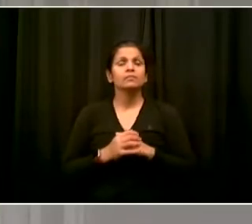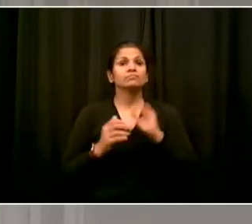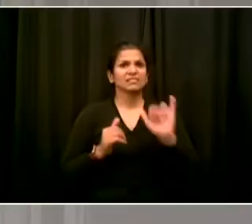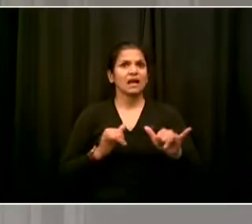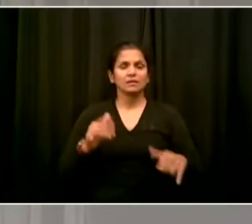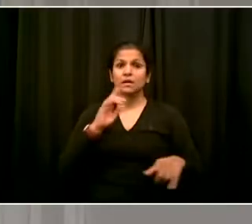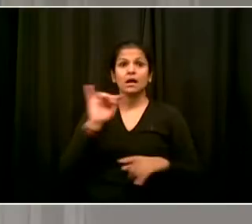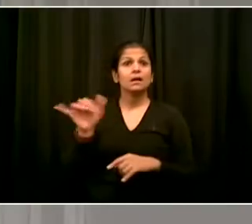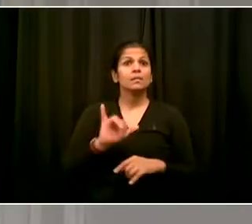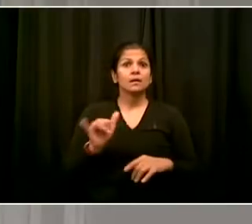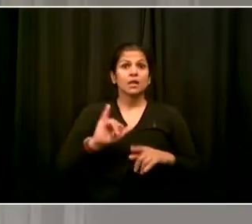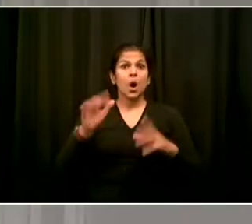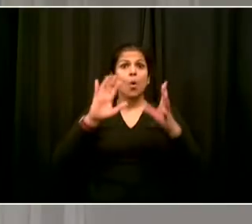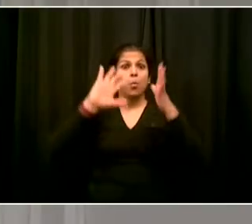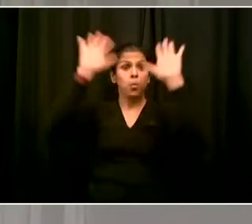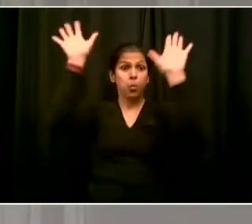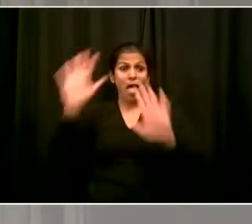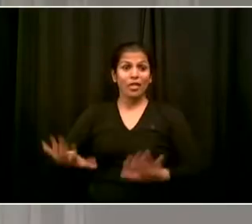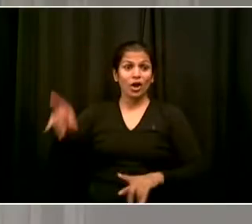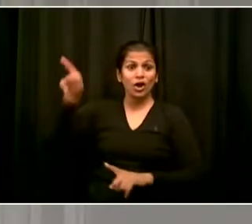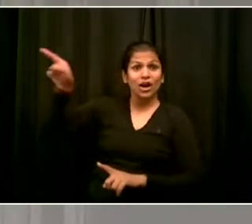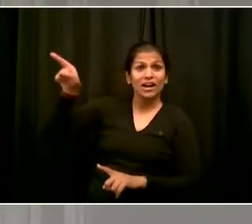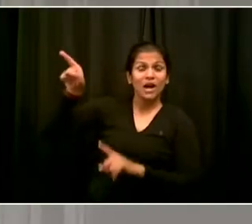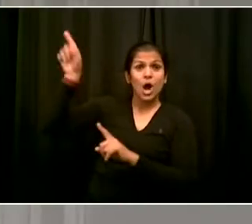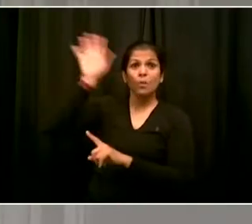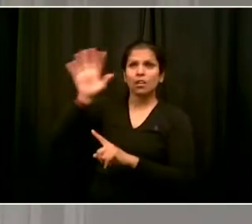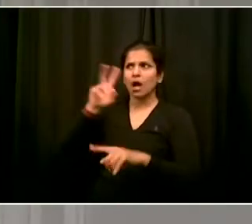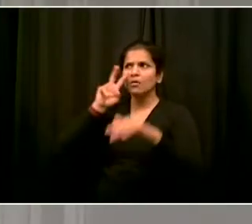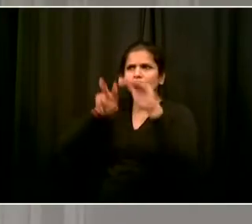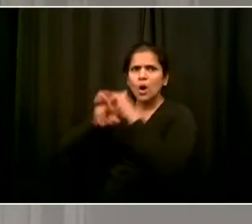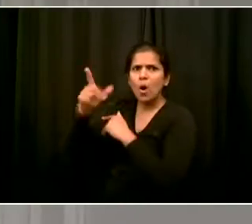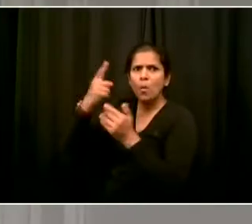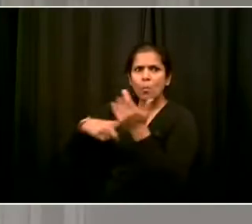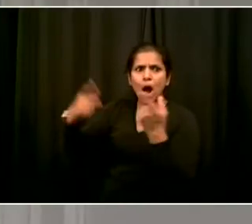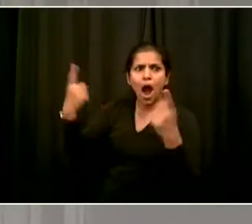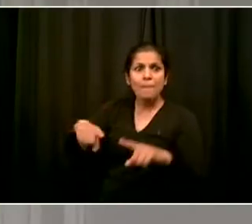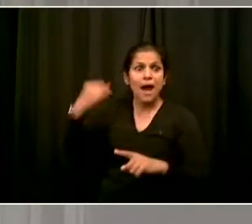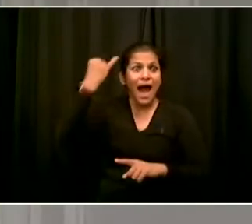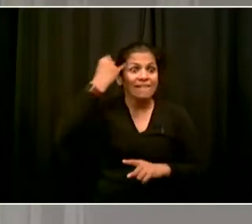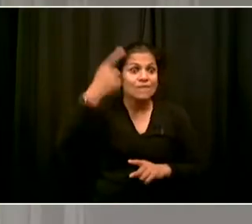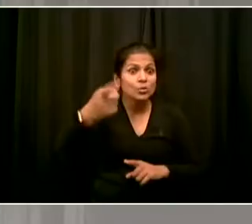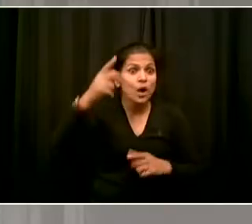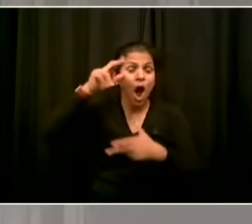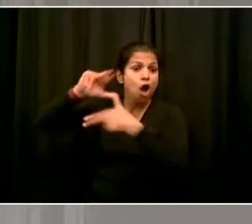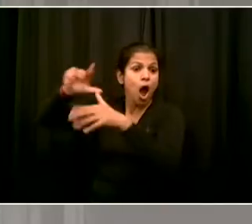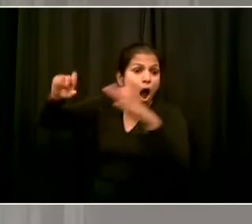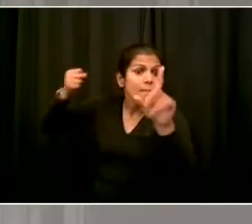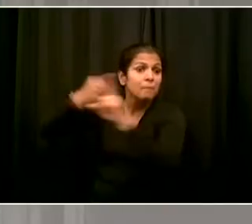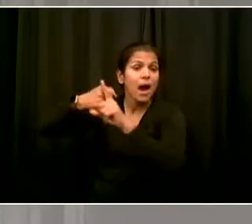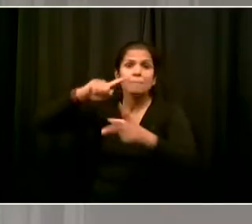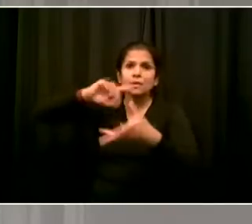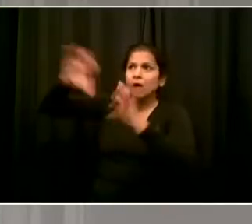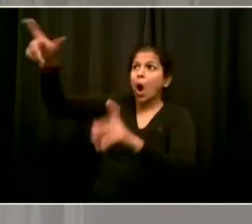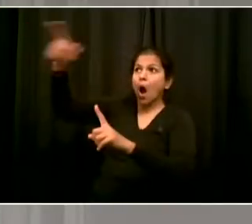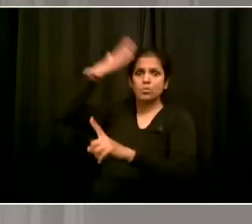OUOUTBREREKAS.S. HOW DO WE FORECAST WHEN AN OUTBREAK MIGHT EMERGE JUST LIKE WE DO THE WEATHER? HOW DO WE DEVELOPE TSSTSF OROR